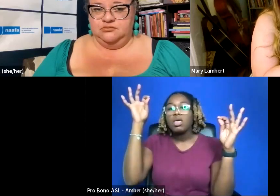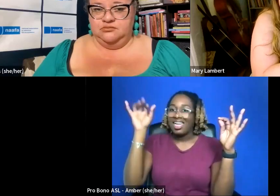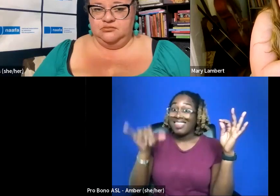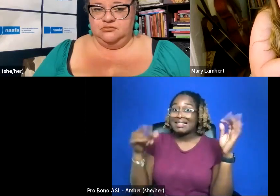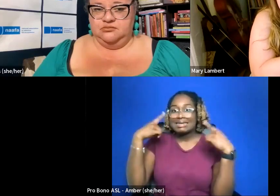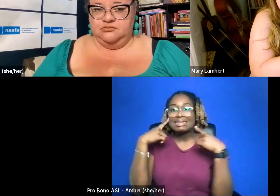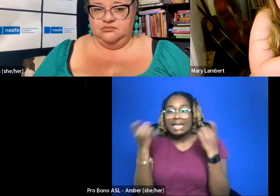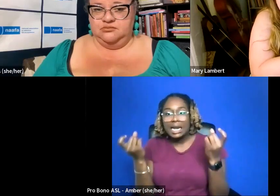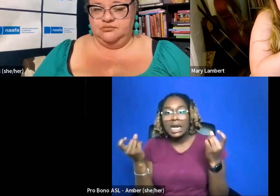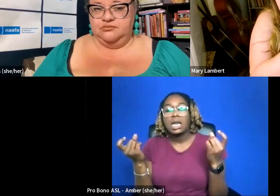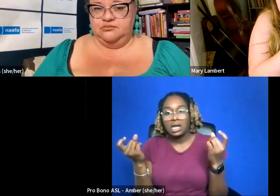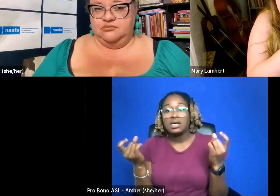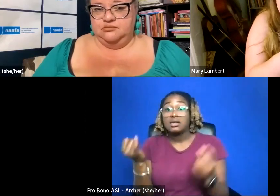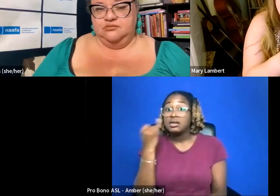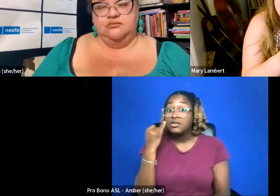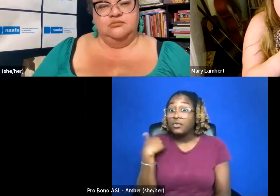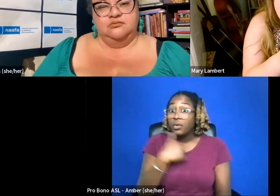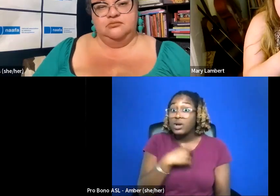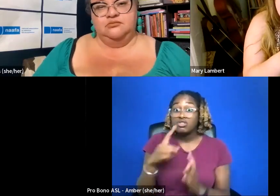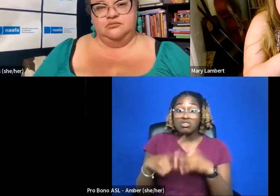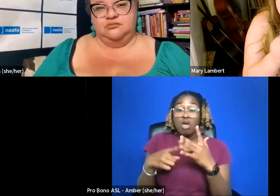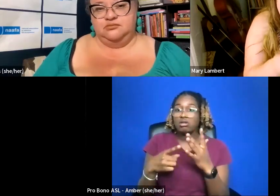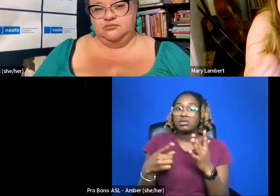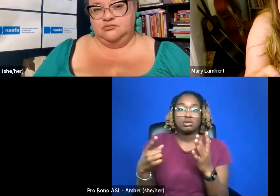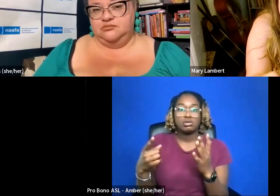And if we can start to debunk that and also say